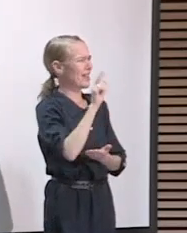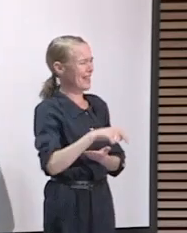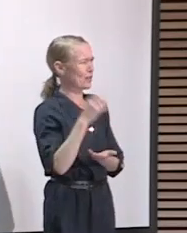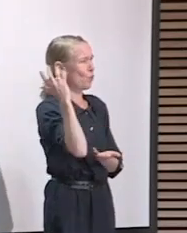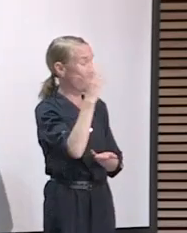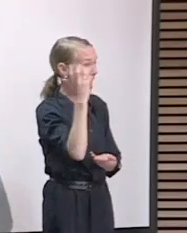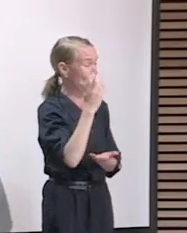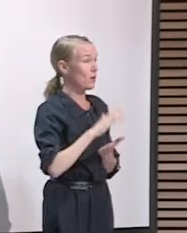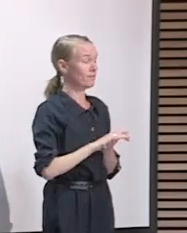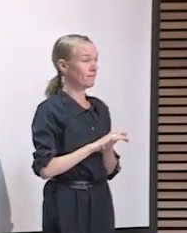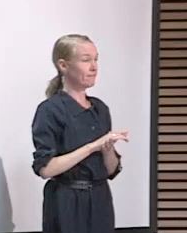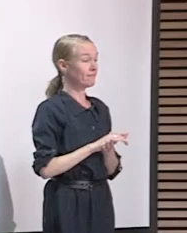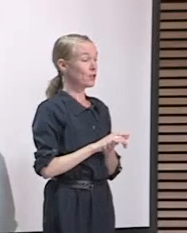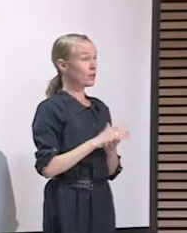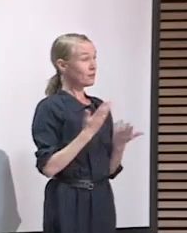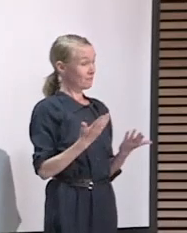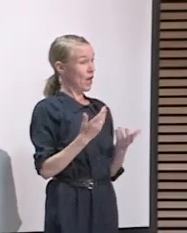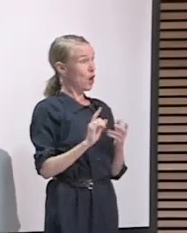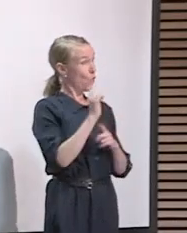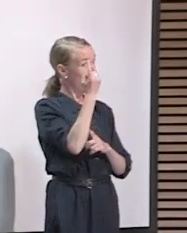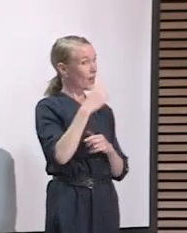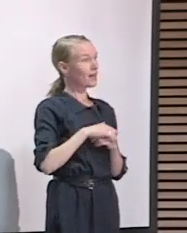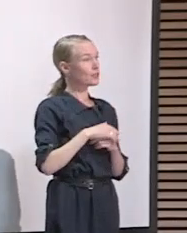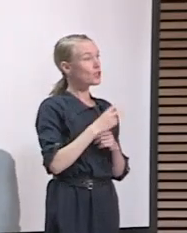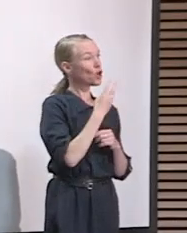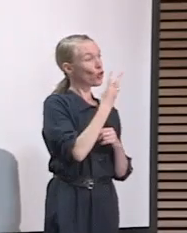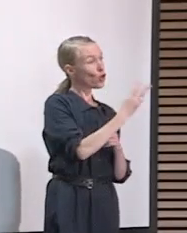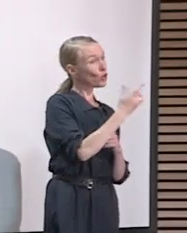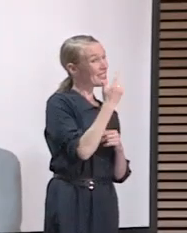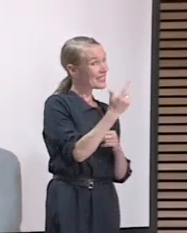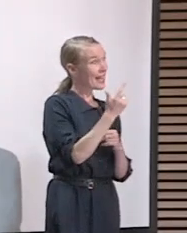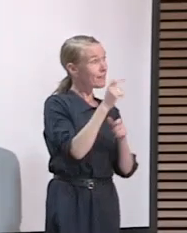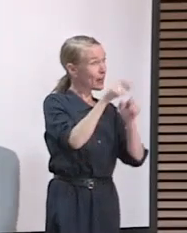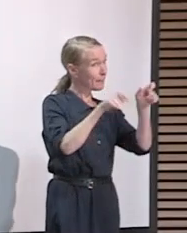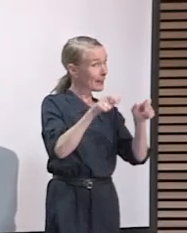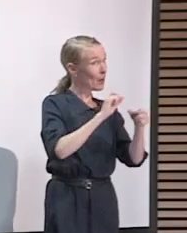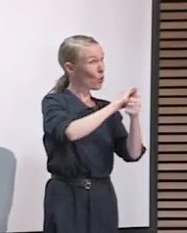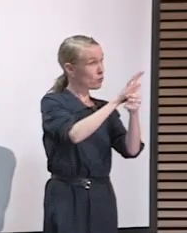12,000 to 13,000 tests per day so this is starting to give us